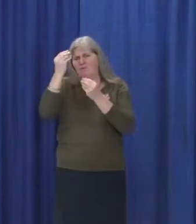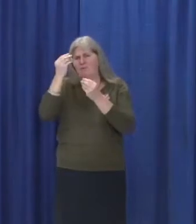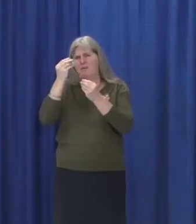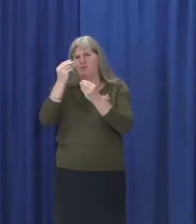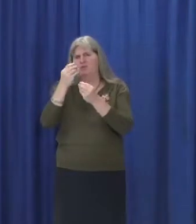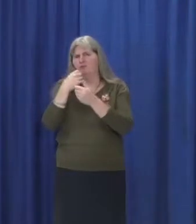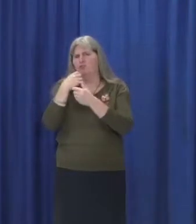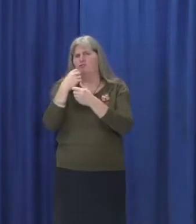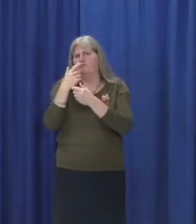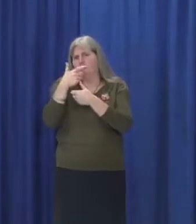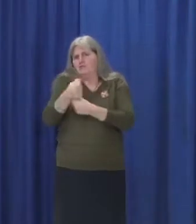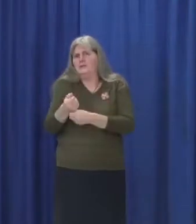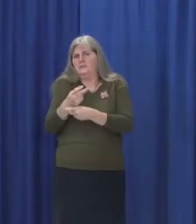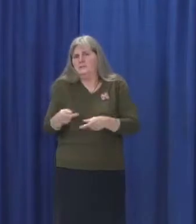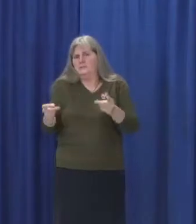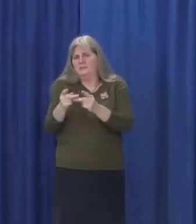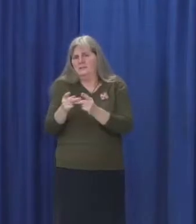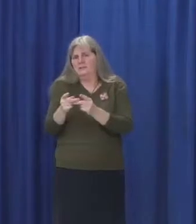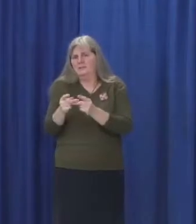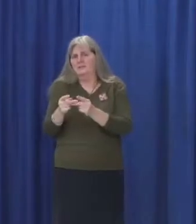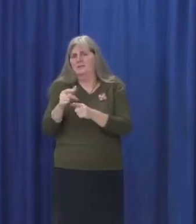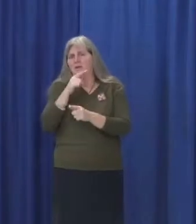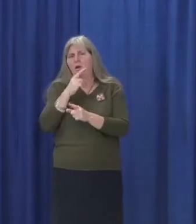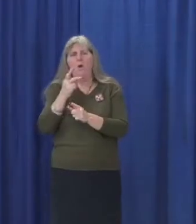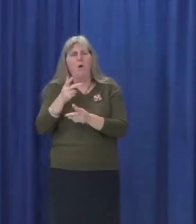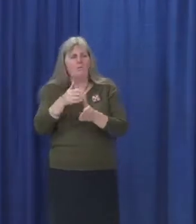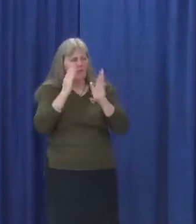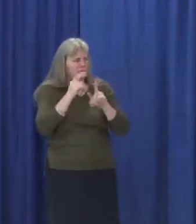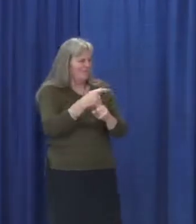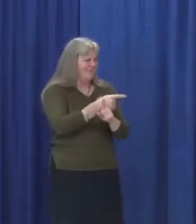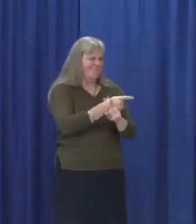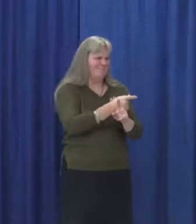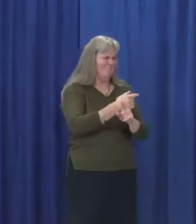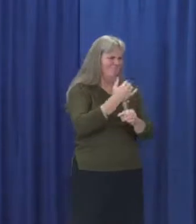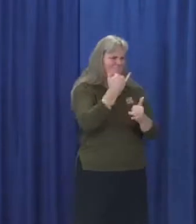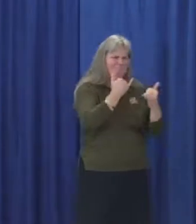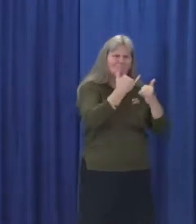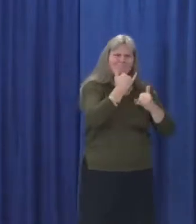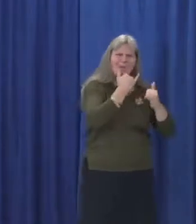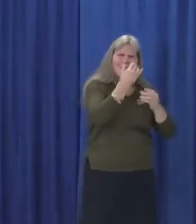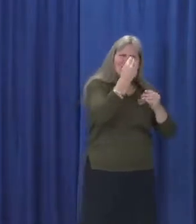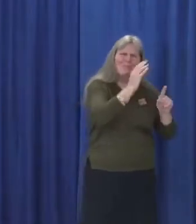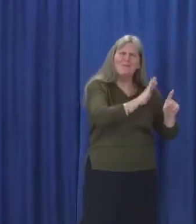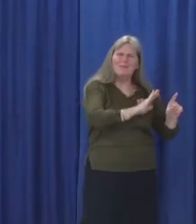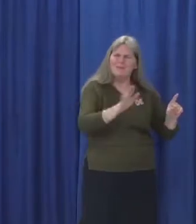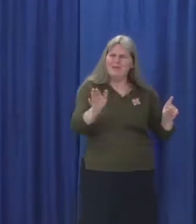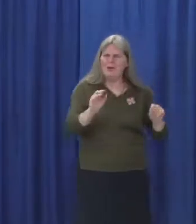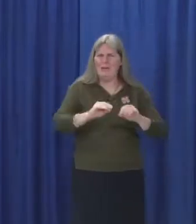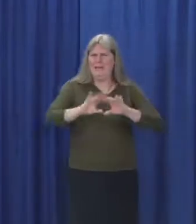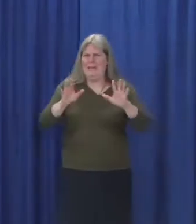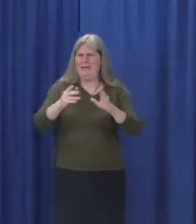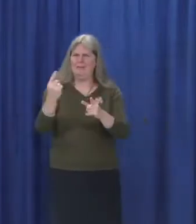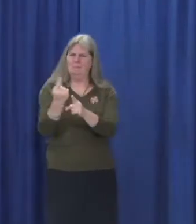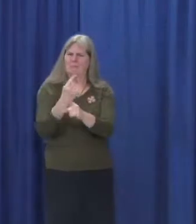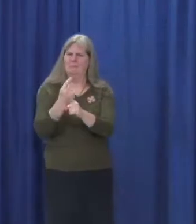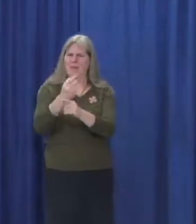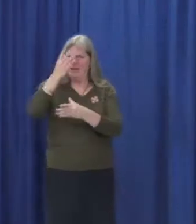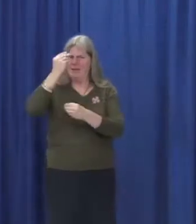the information and trying to veer people away from misleading information and getting recommendations out as quickly